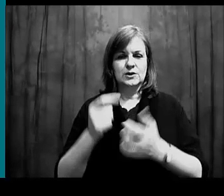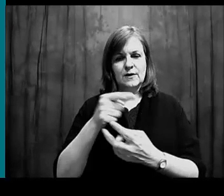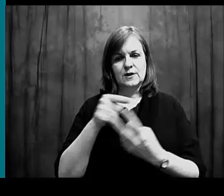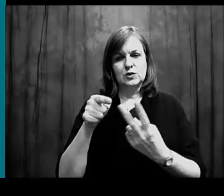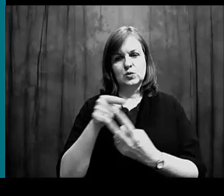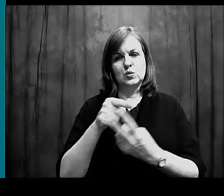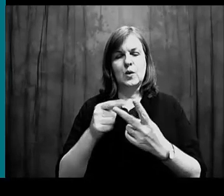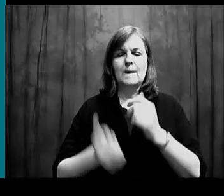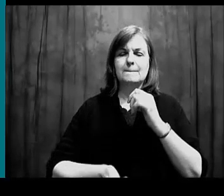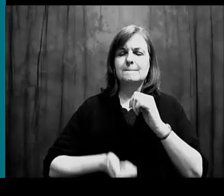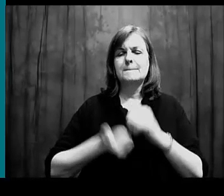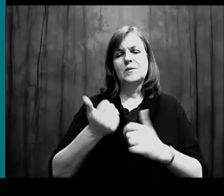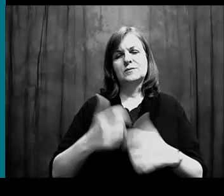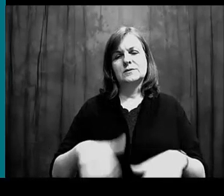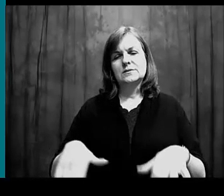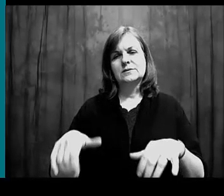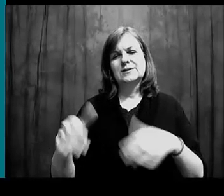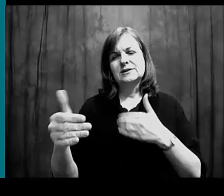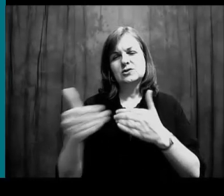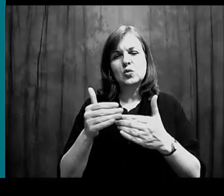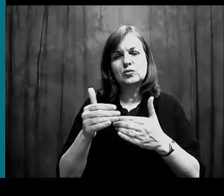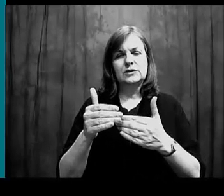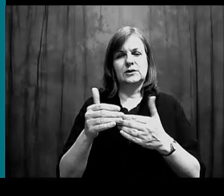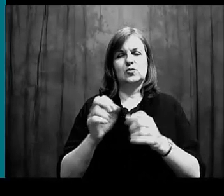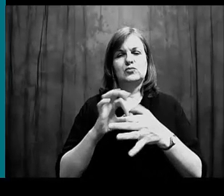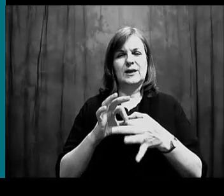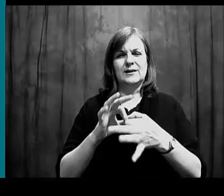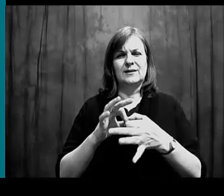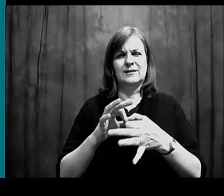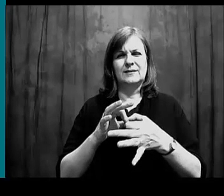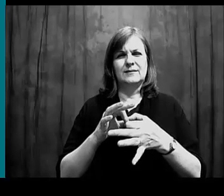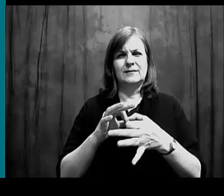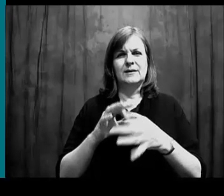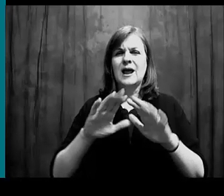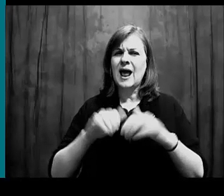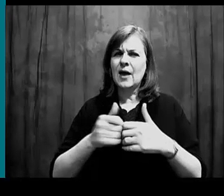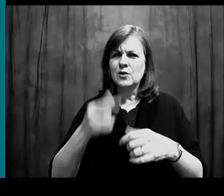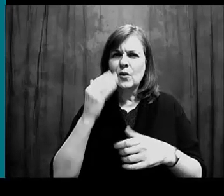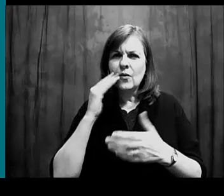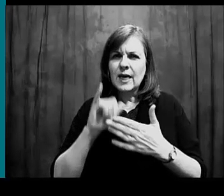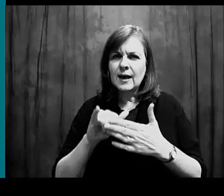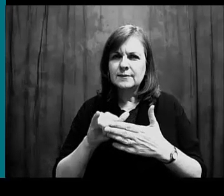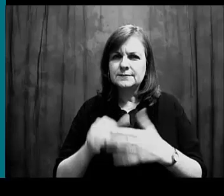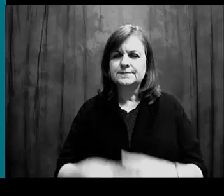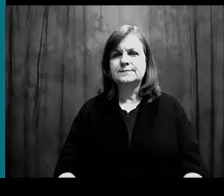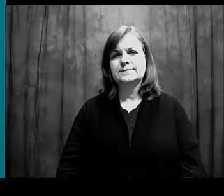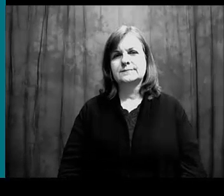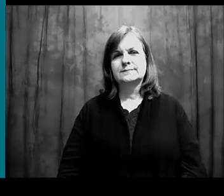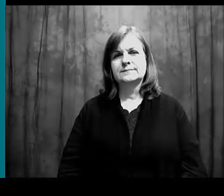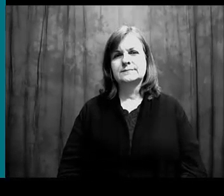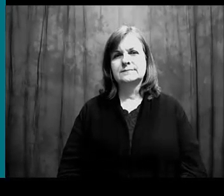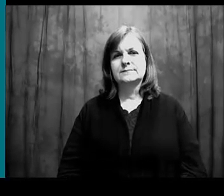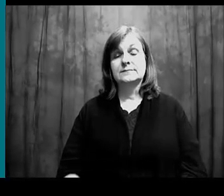so which of these two do you think are most closely related?? how do you know that??